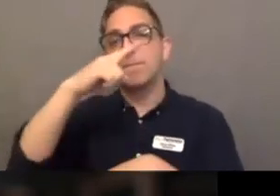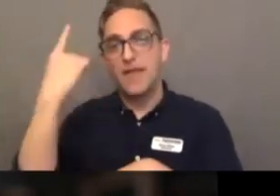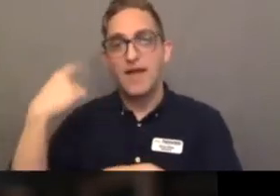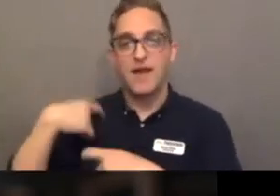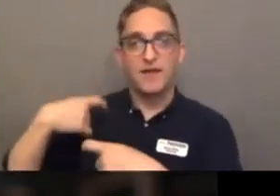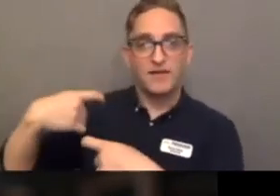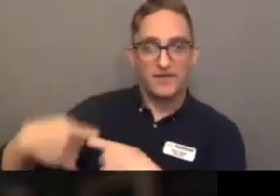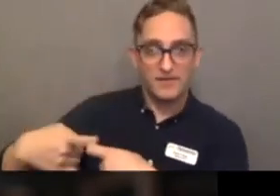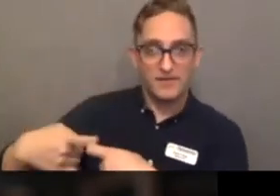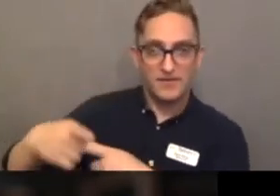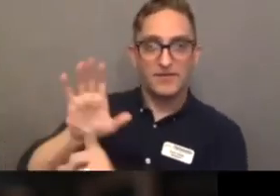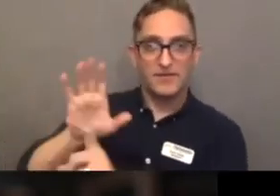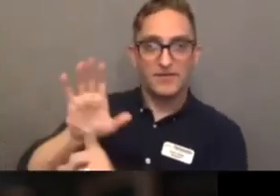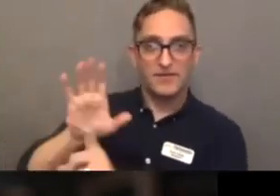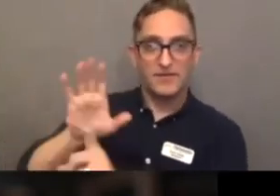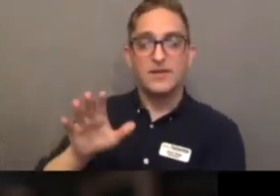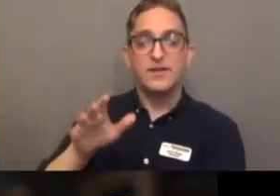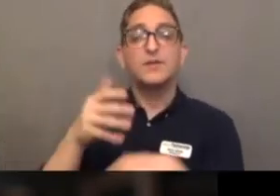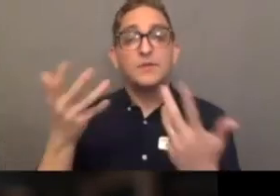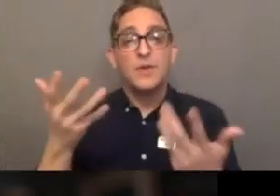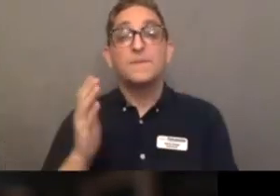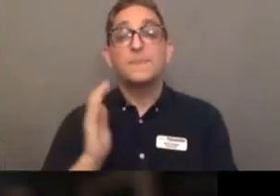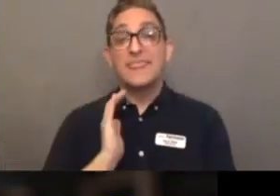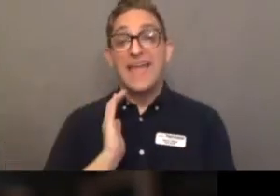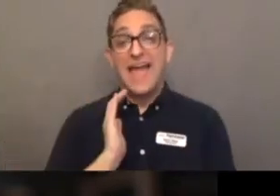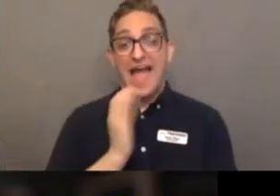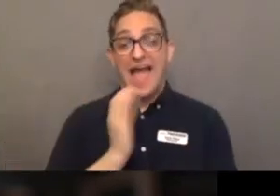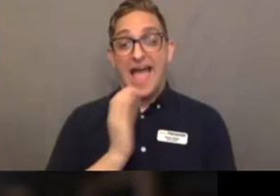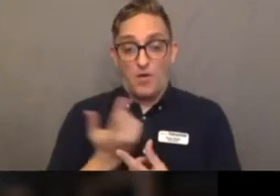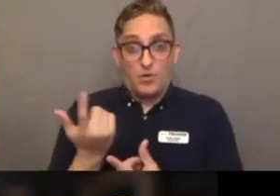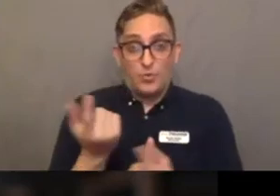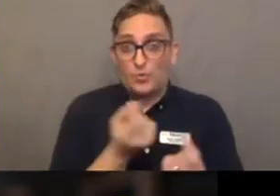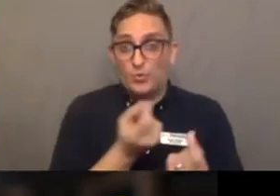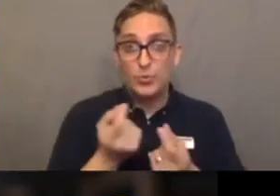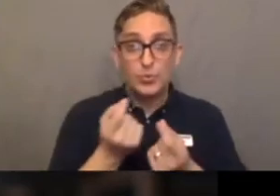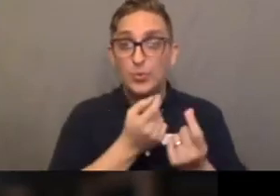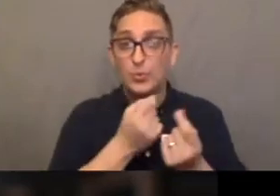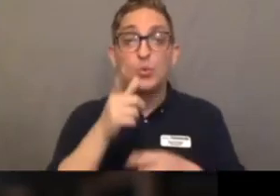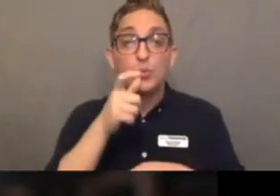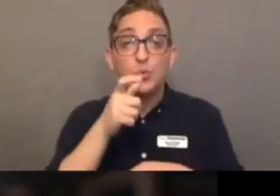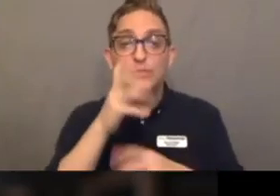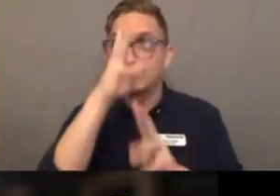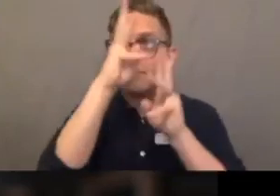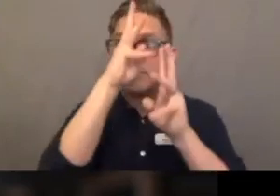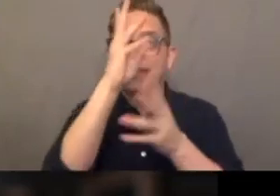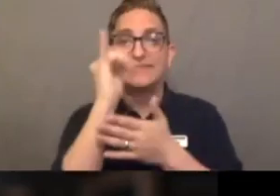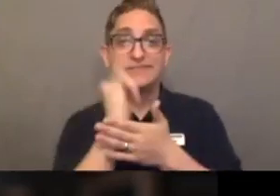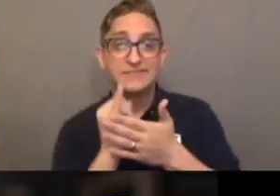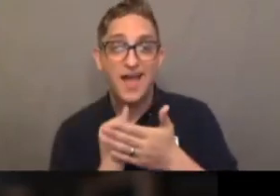has been biased by the people who have been designing. And we have to make sure that we're